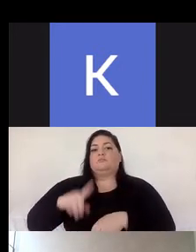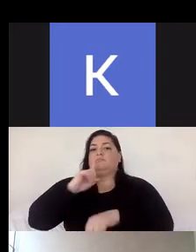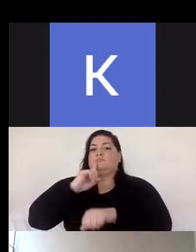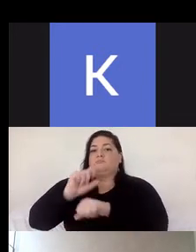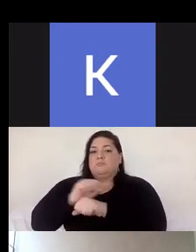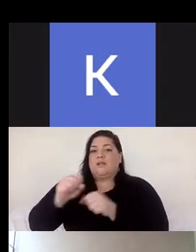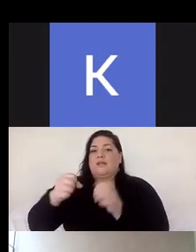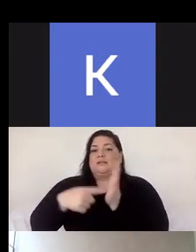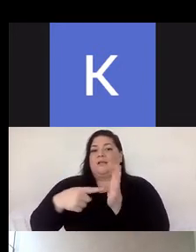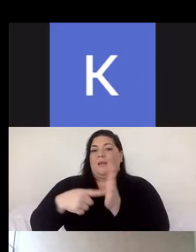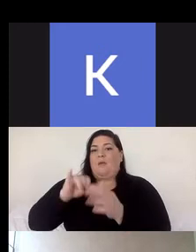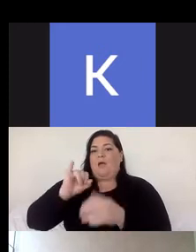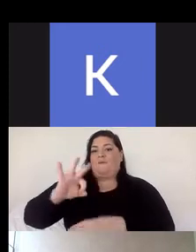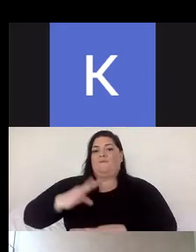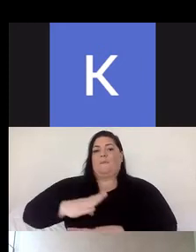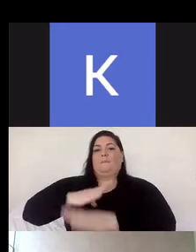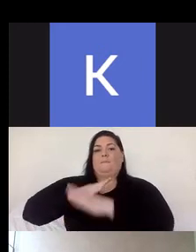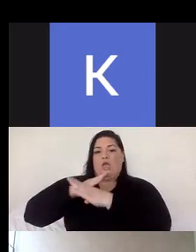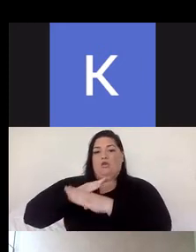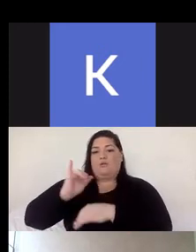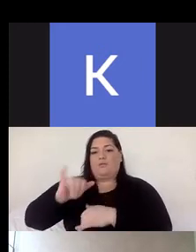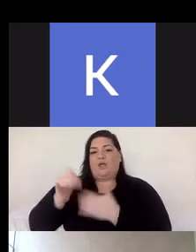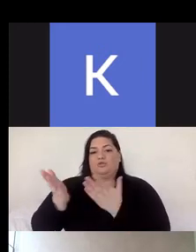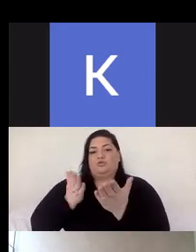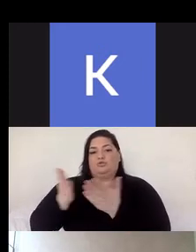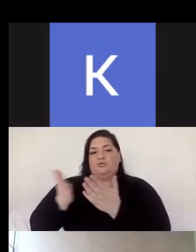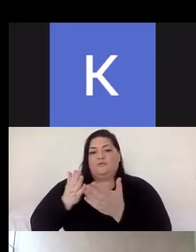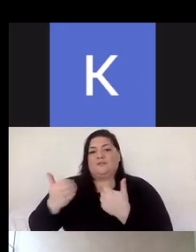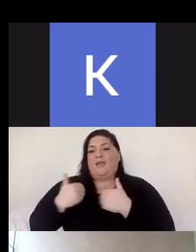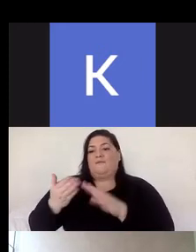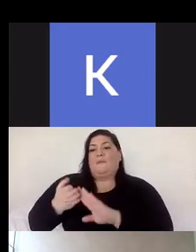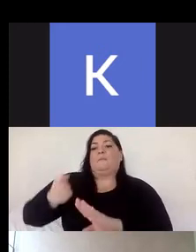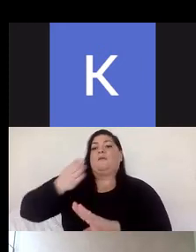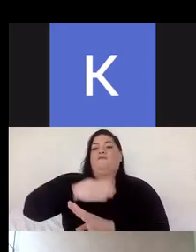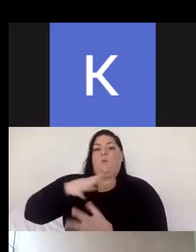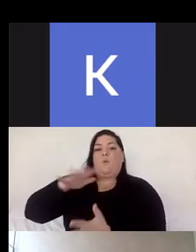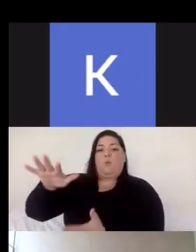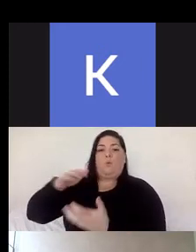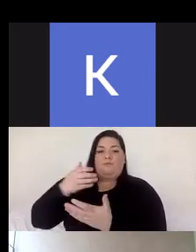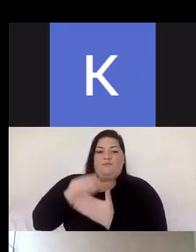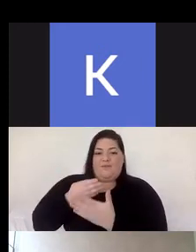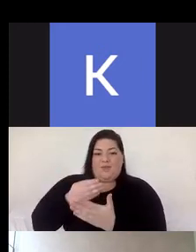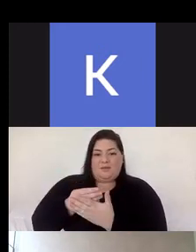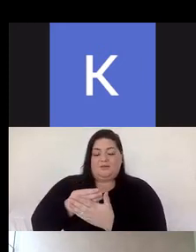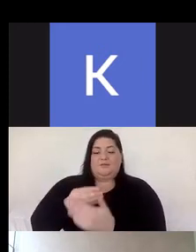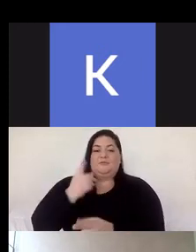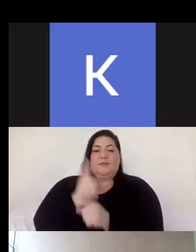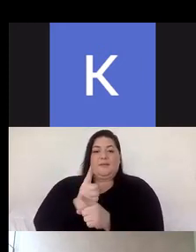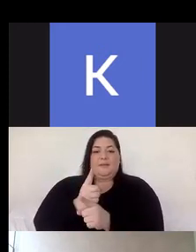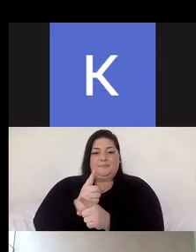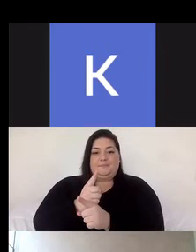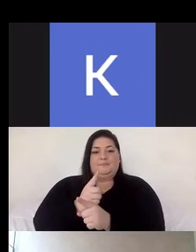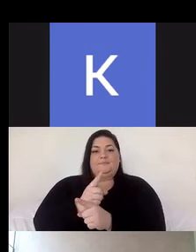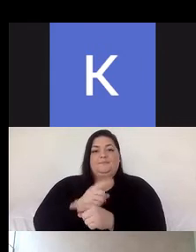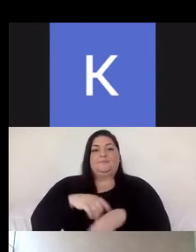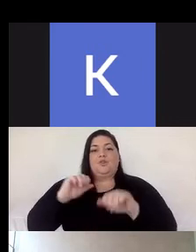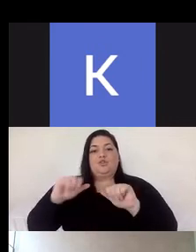Exactly. "Challenges then versus successes now." Yeah, exactly.